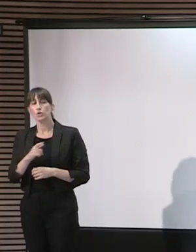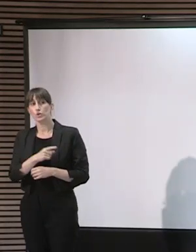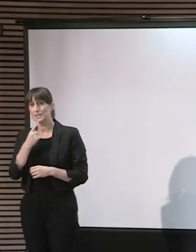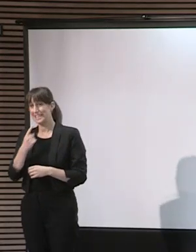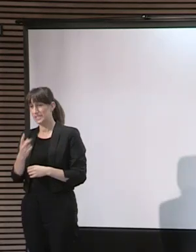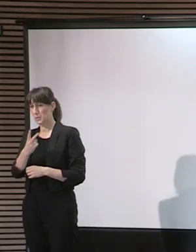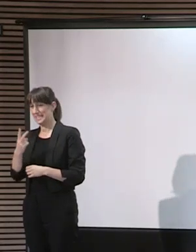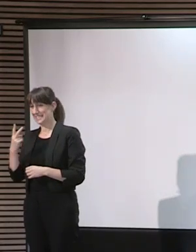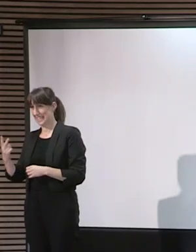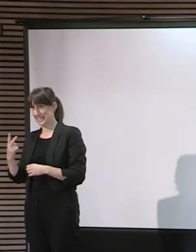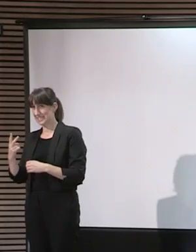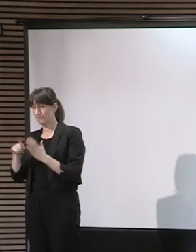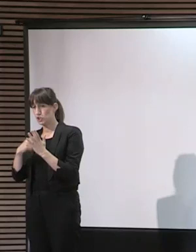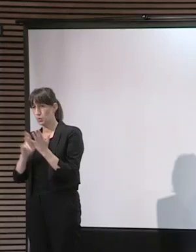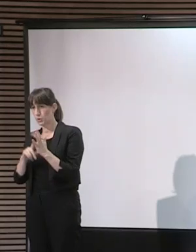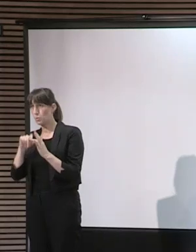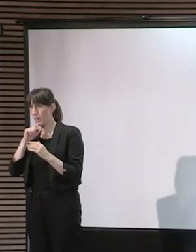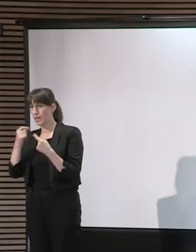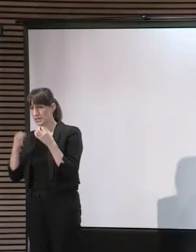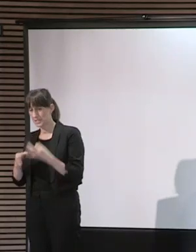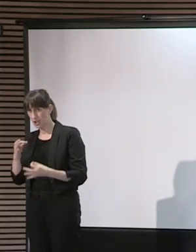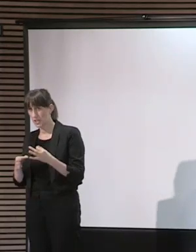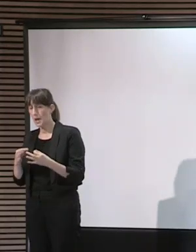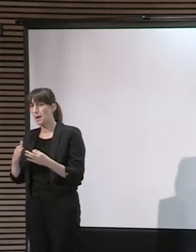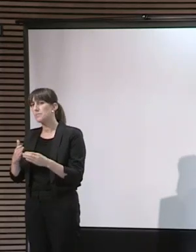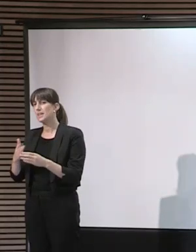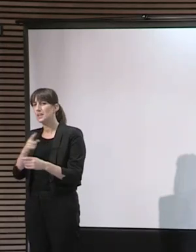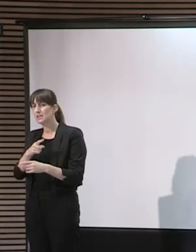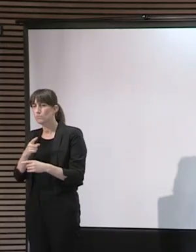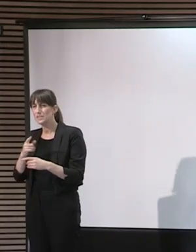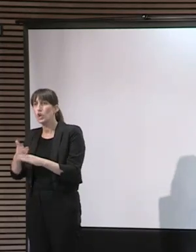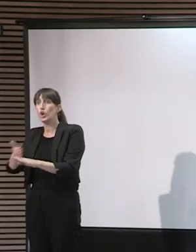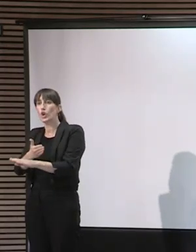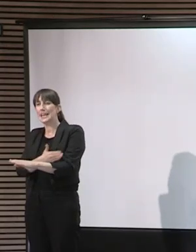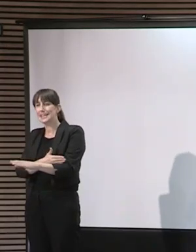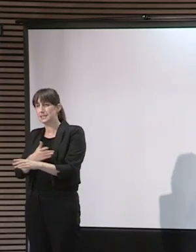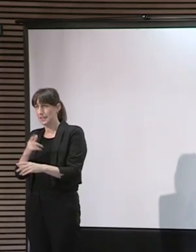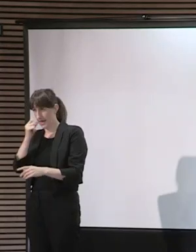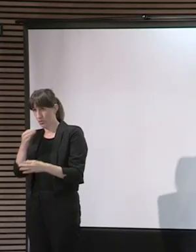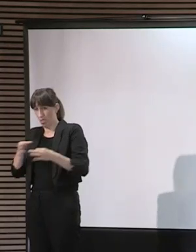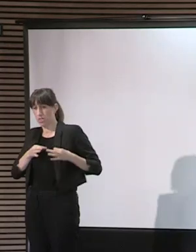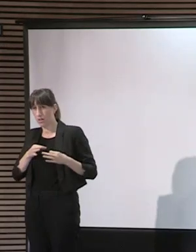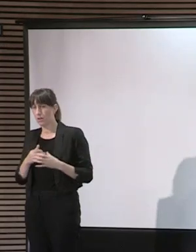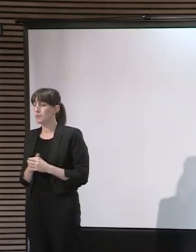In terms of the time line, you said it would be no later